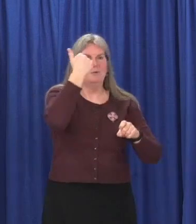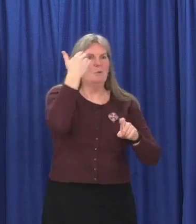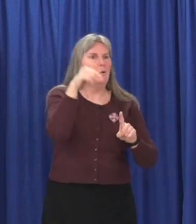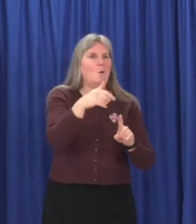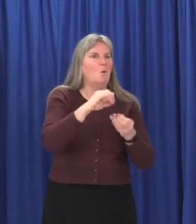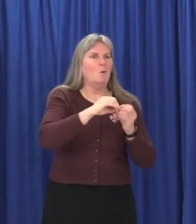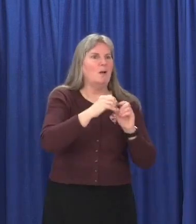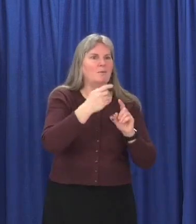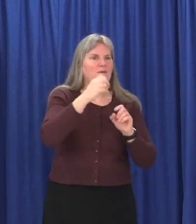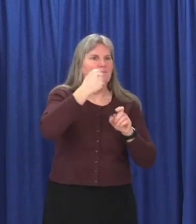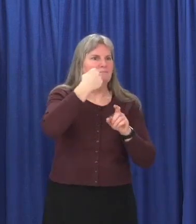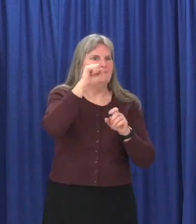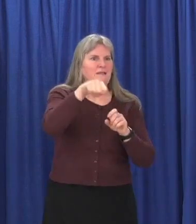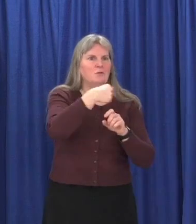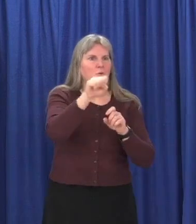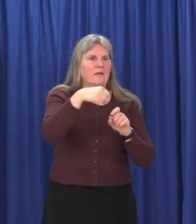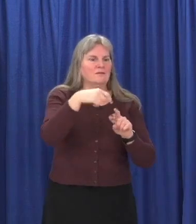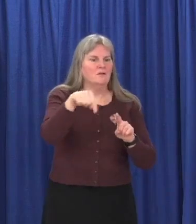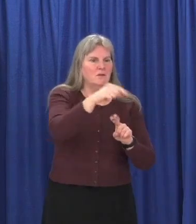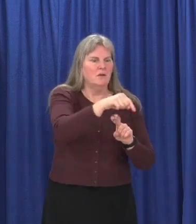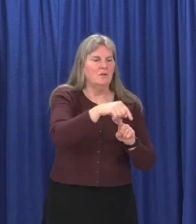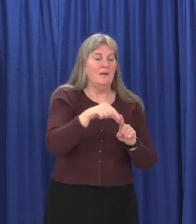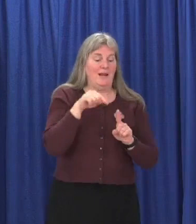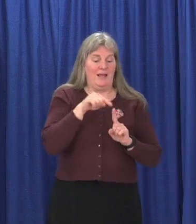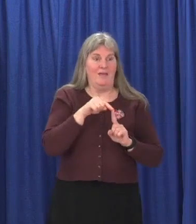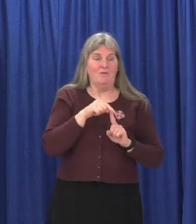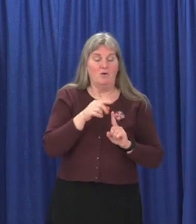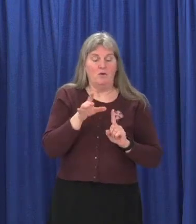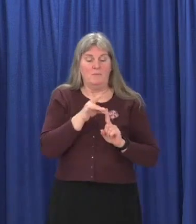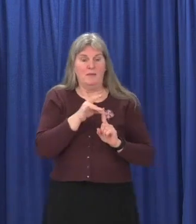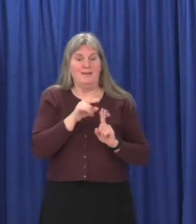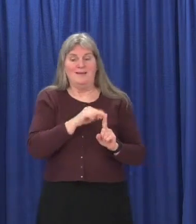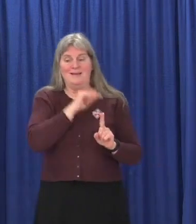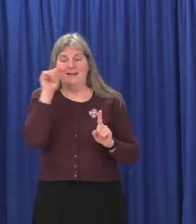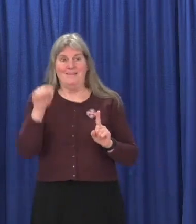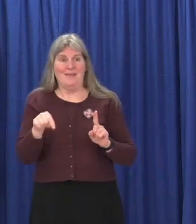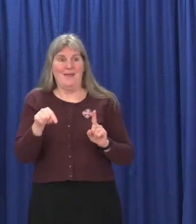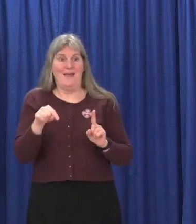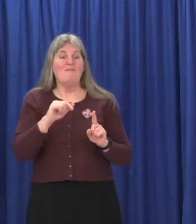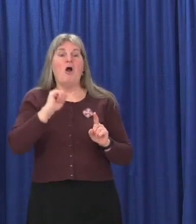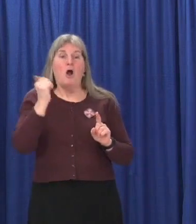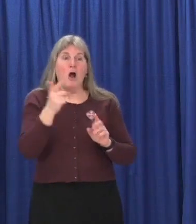in that circumstance get tested, our case positivity is going to be high, because it's reflecting